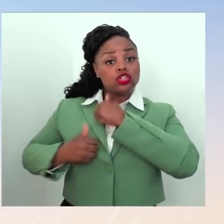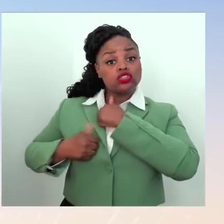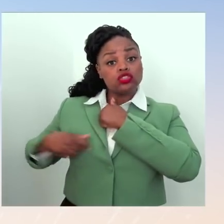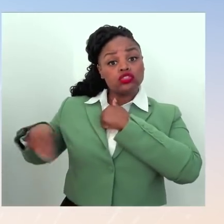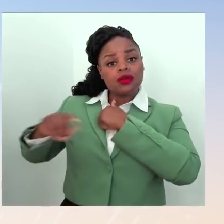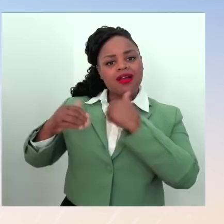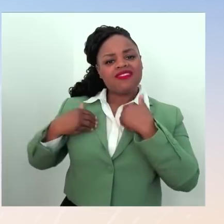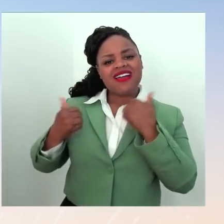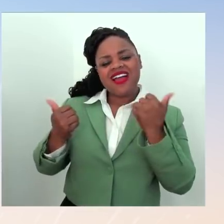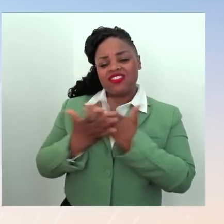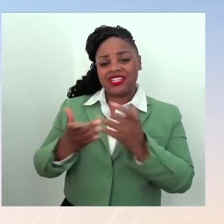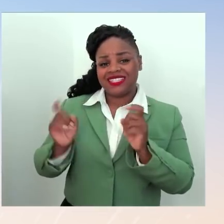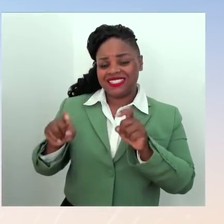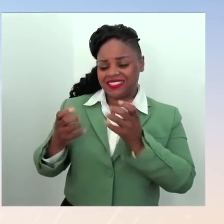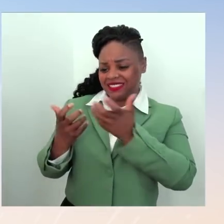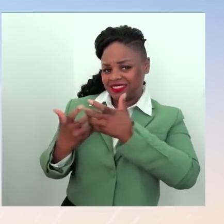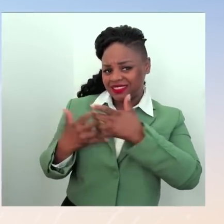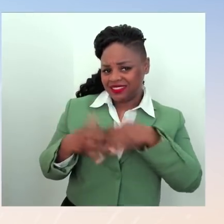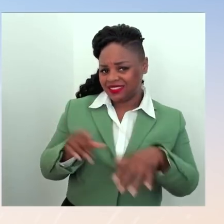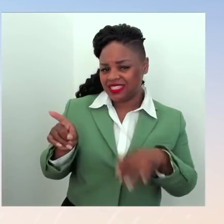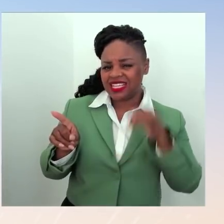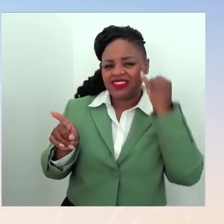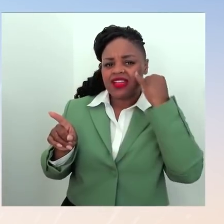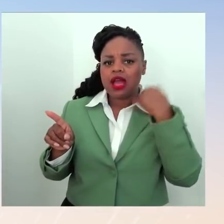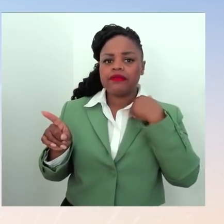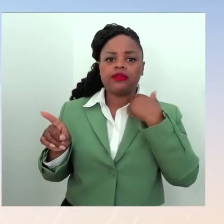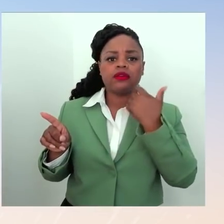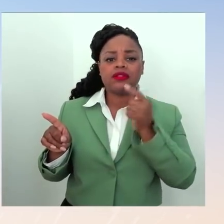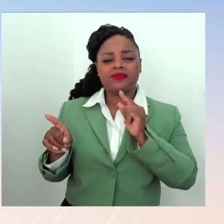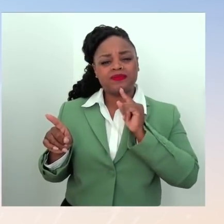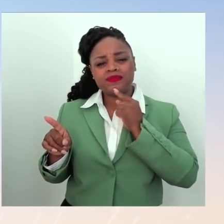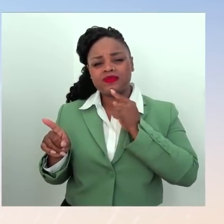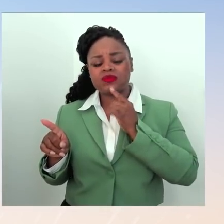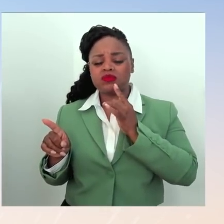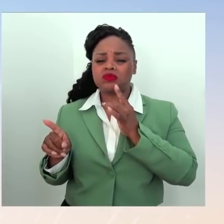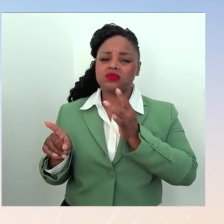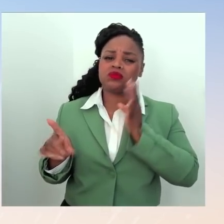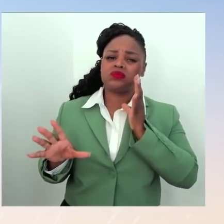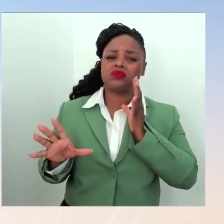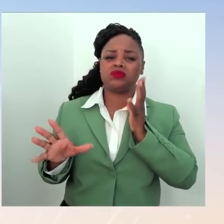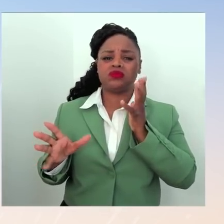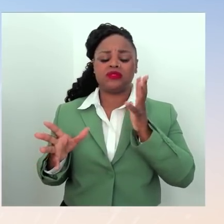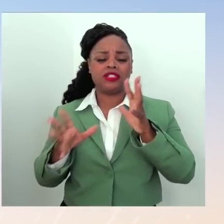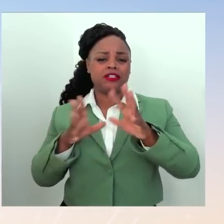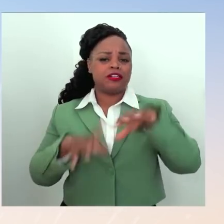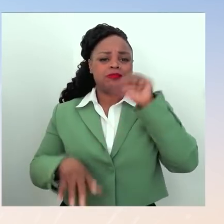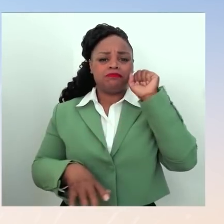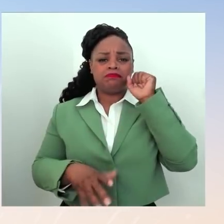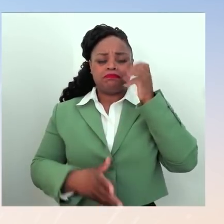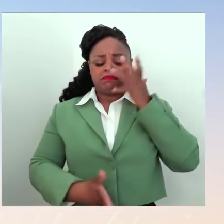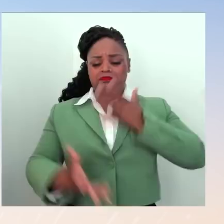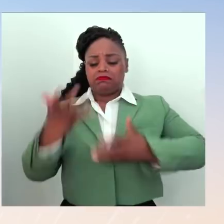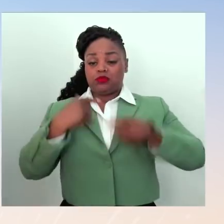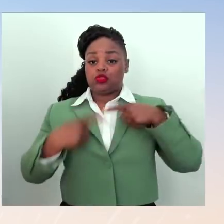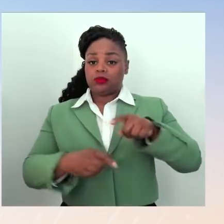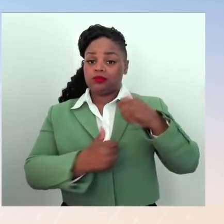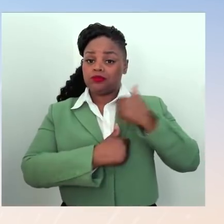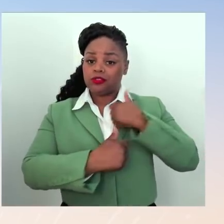as part of the "Unity Agenda for the Nation." The President will discuss the administration's actions to address these issues, including a new proposed rule